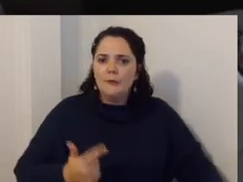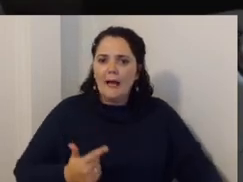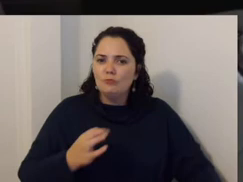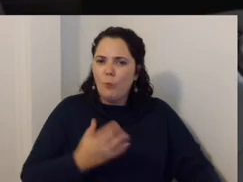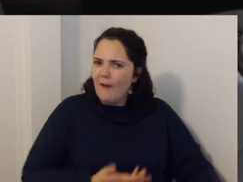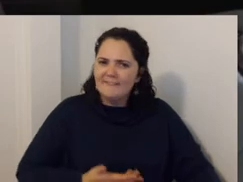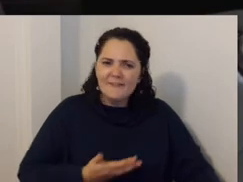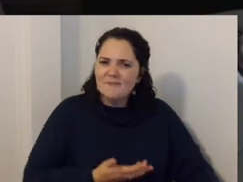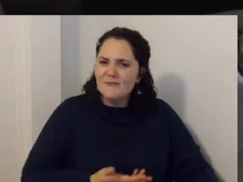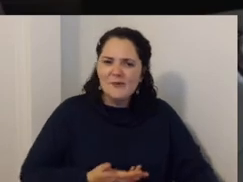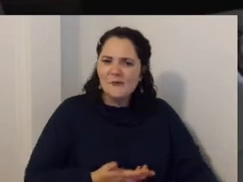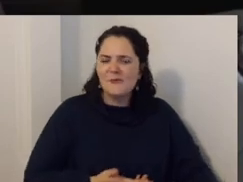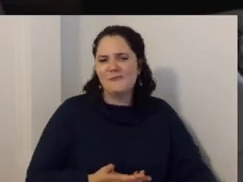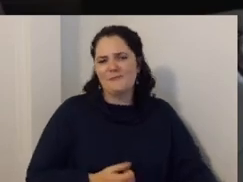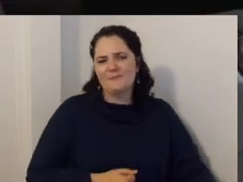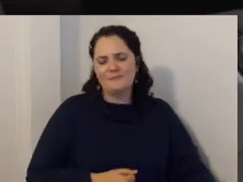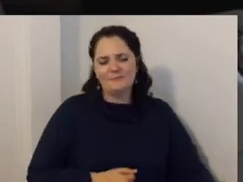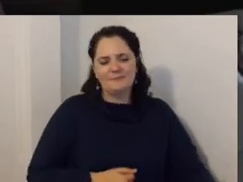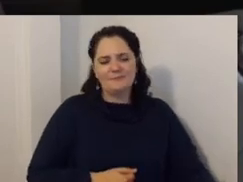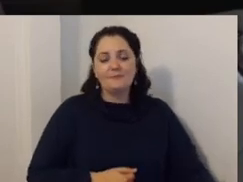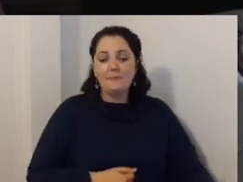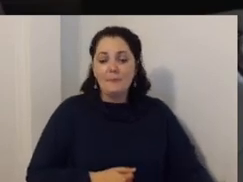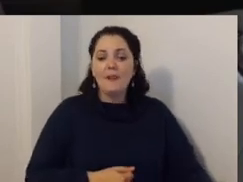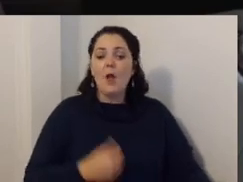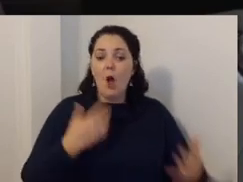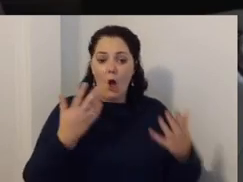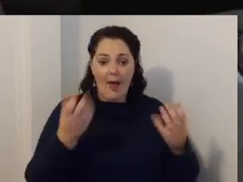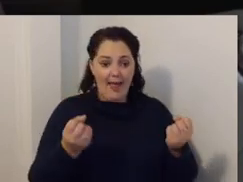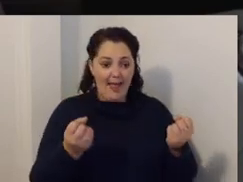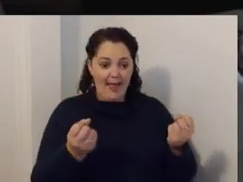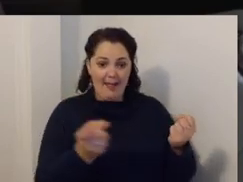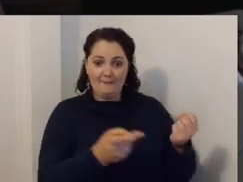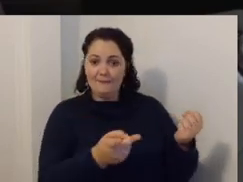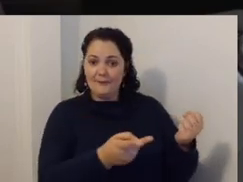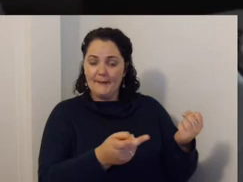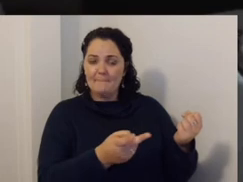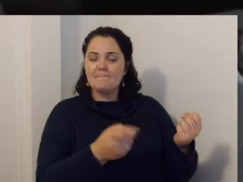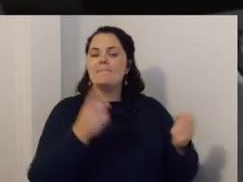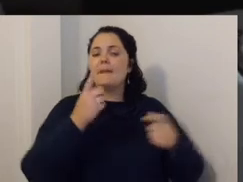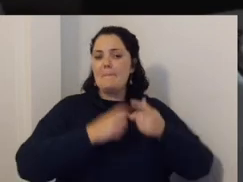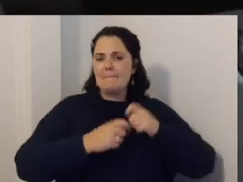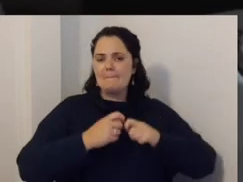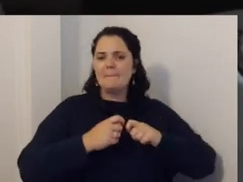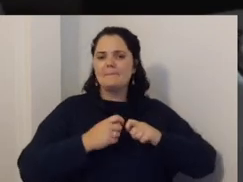right so we are going to have um Atticus and Rachel get into a more comfortable pose, a